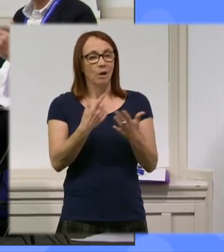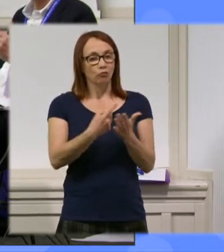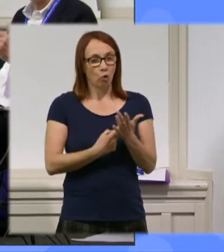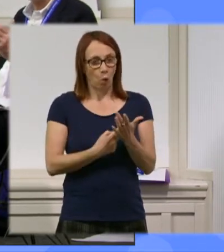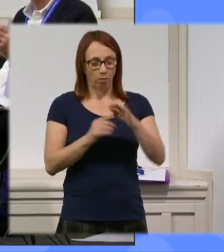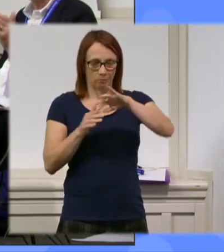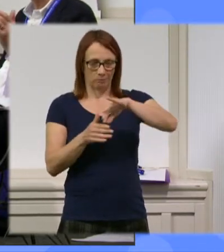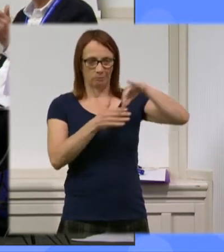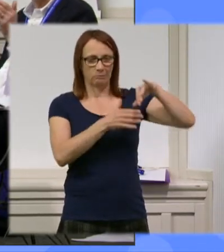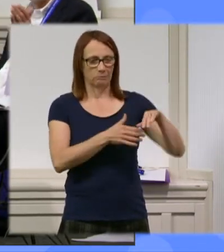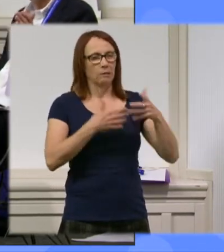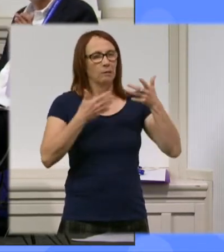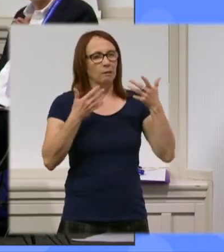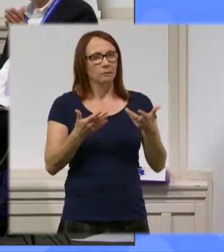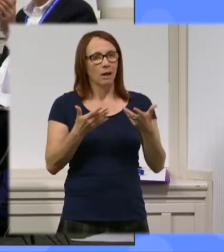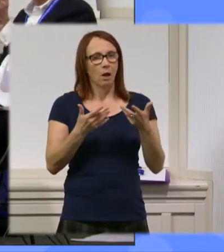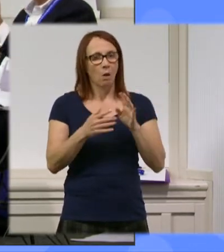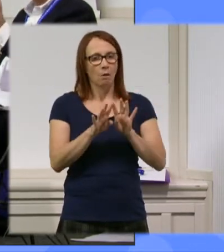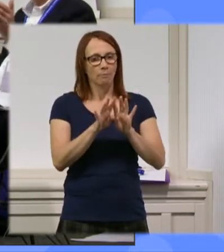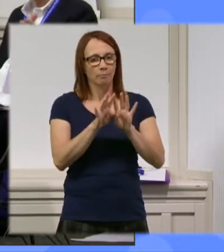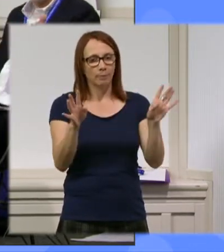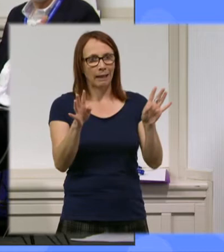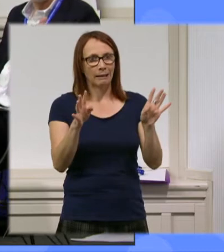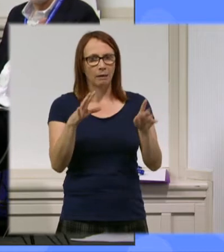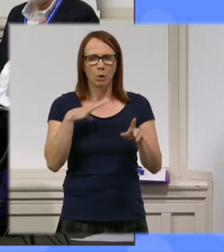you now have is to ask our guests to tell you a little bit about who they are